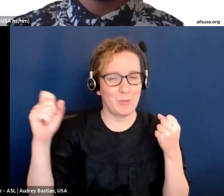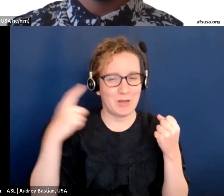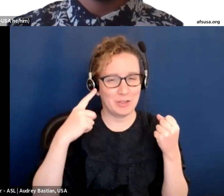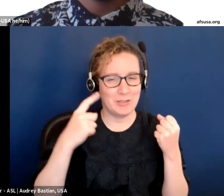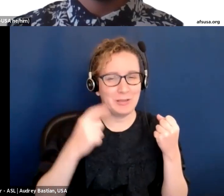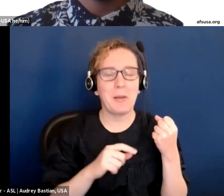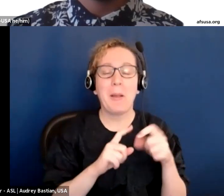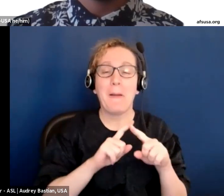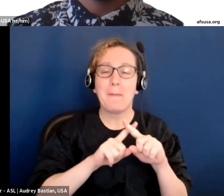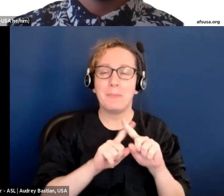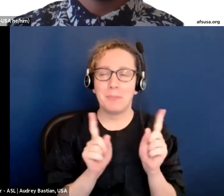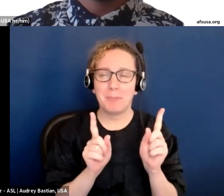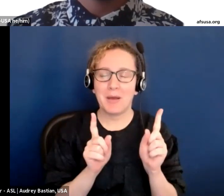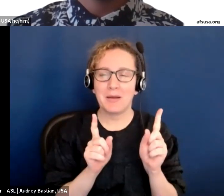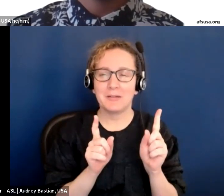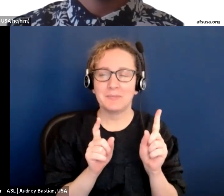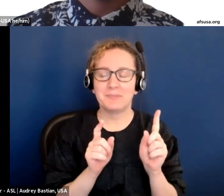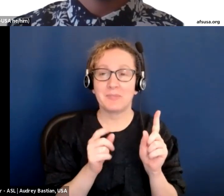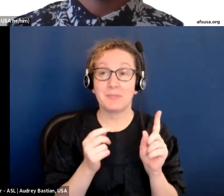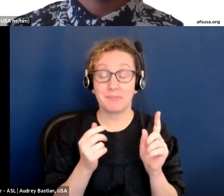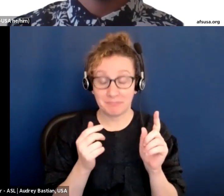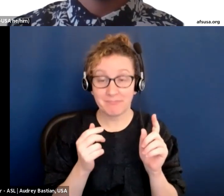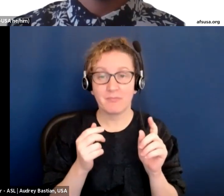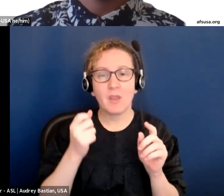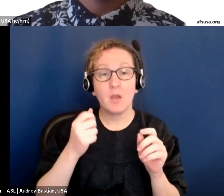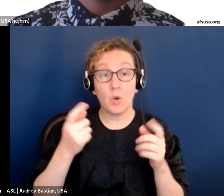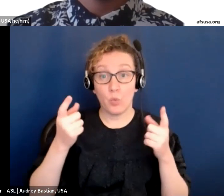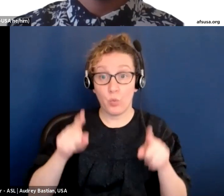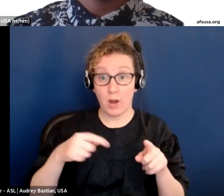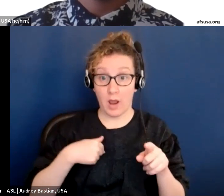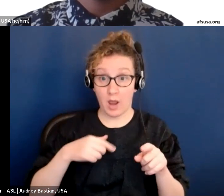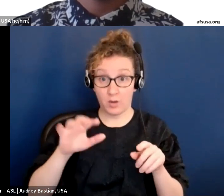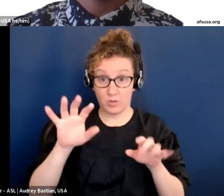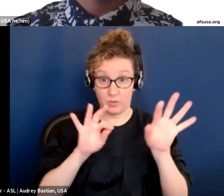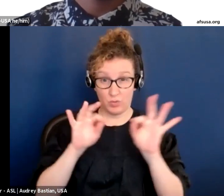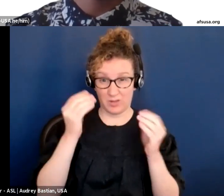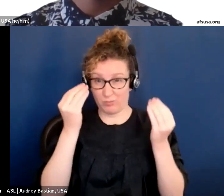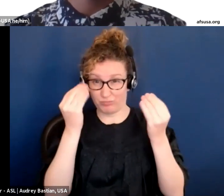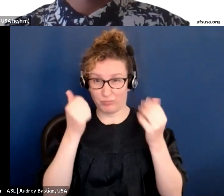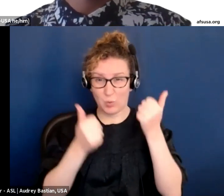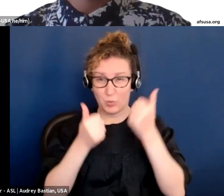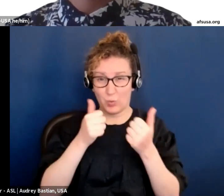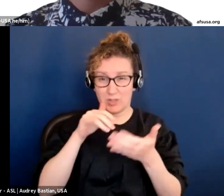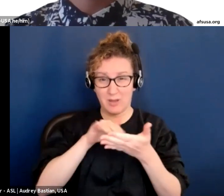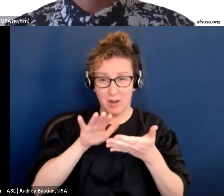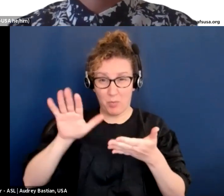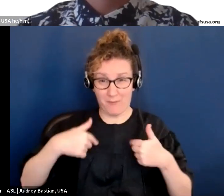will add that I actually when I was choosing my study abroad experience, I actually chose